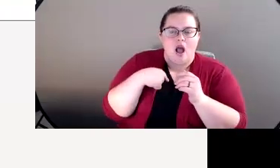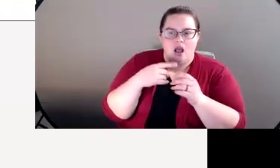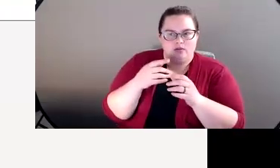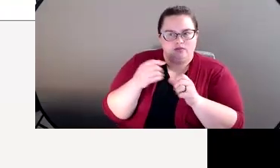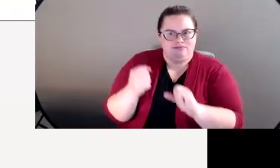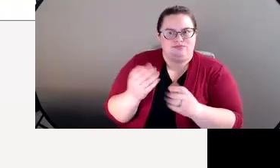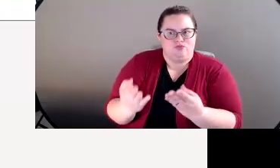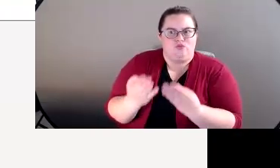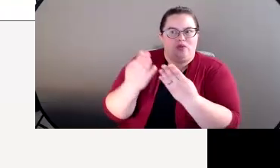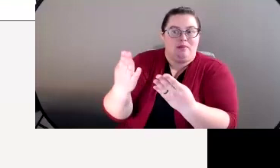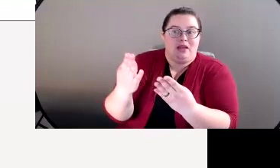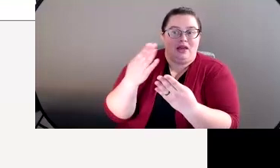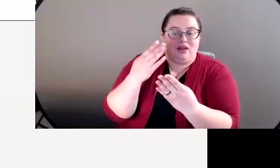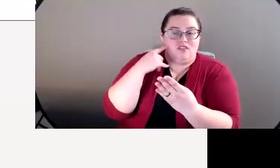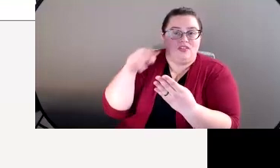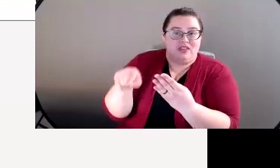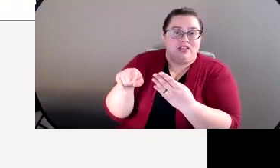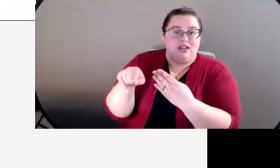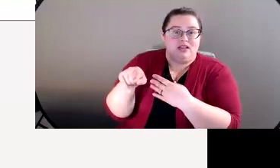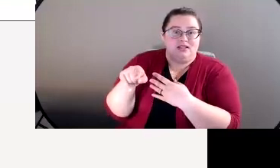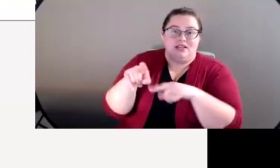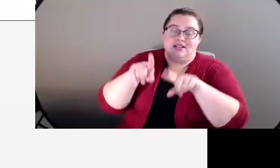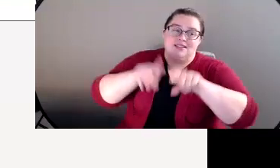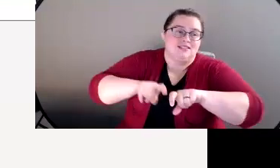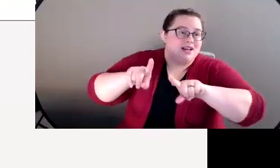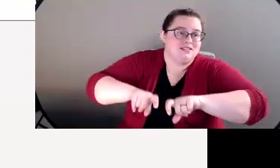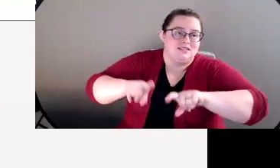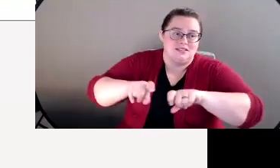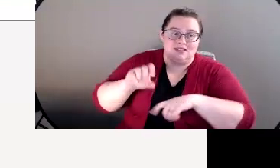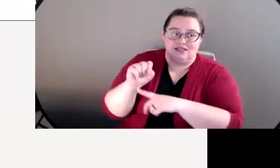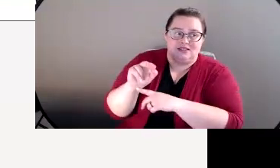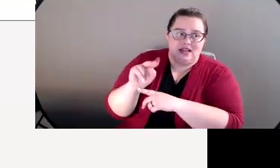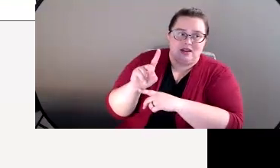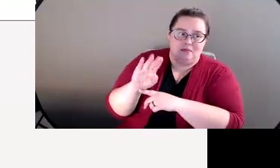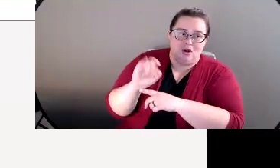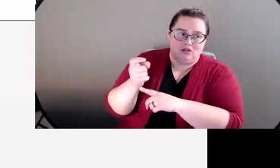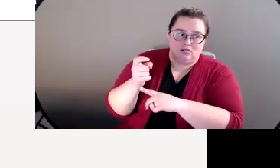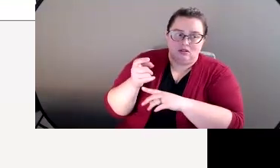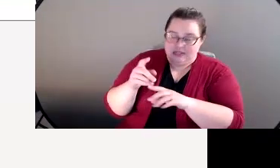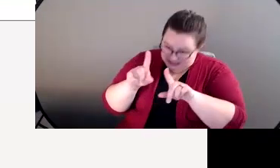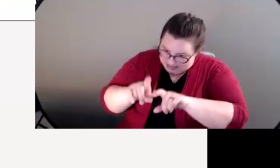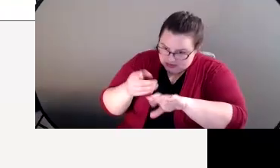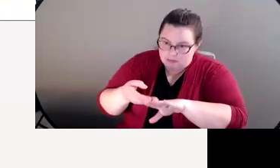I would highly recommend that you test these features in a sandbox before trying it in an actual course with students.